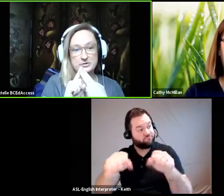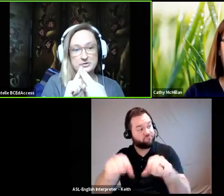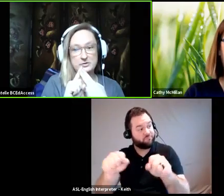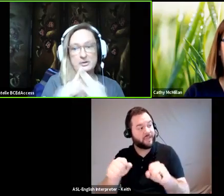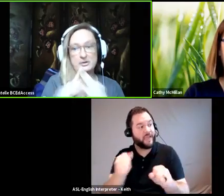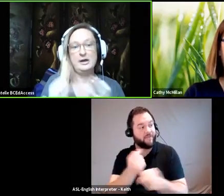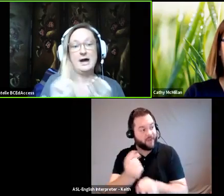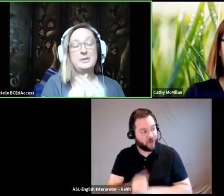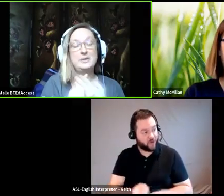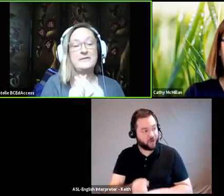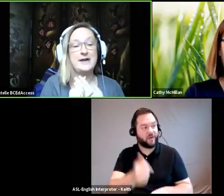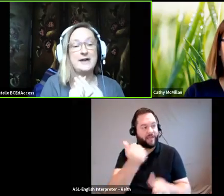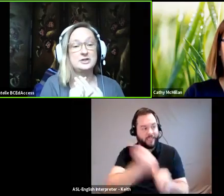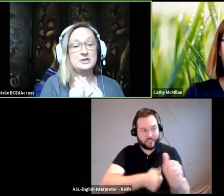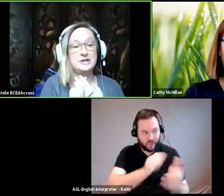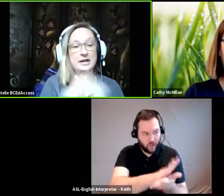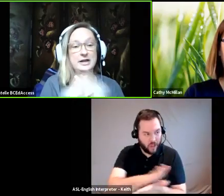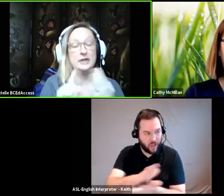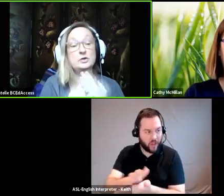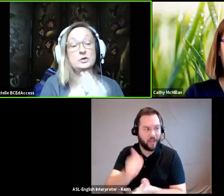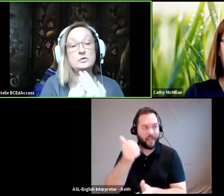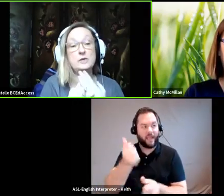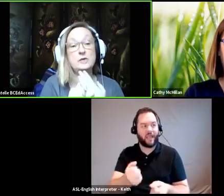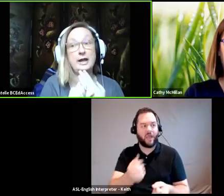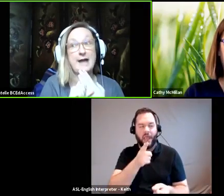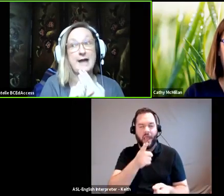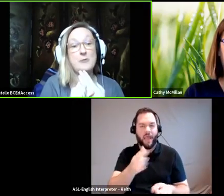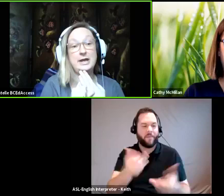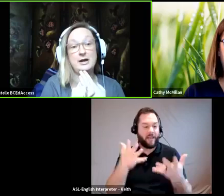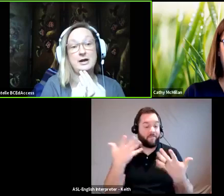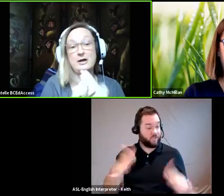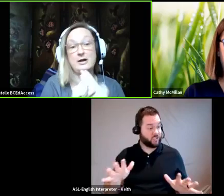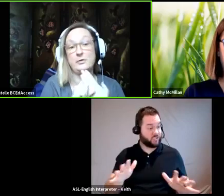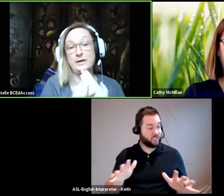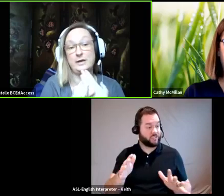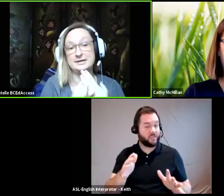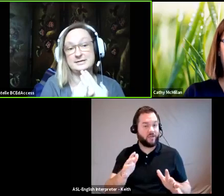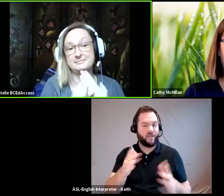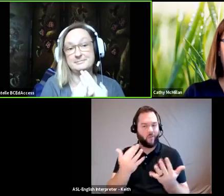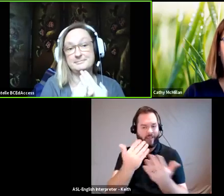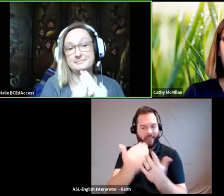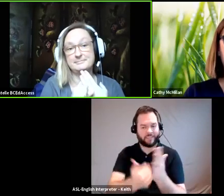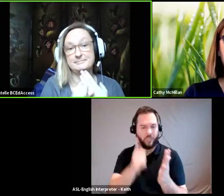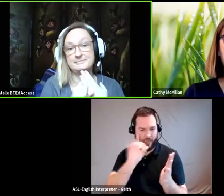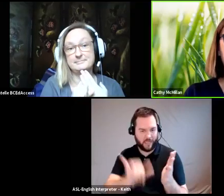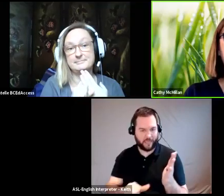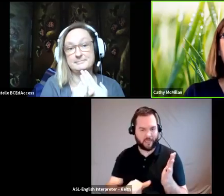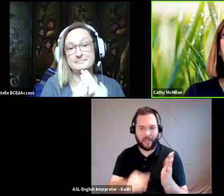about about how many assessments about how many assessments they do per year. How many do they do pursue How many do they do preschool, how many they've actually done and who and how.